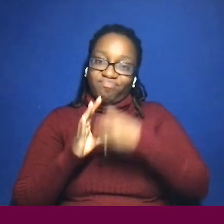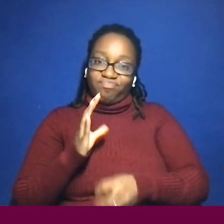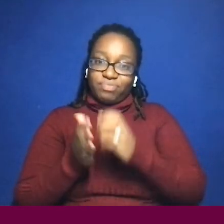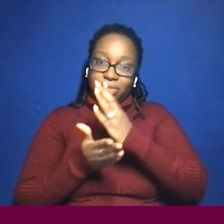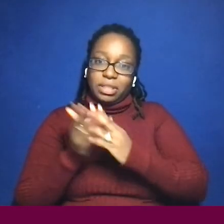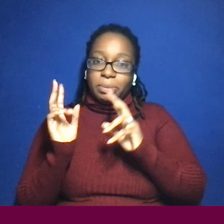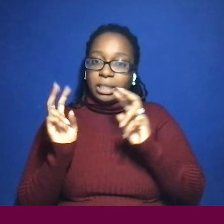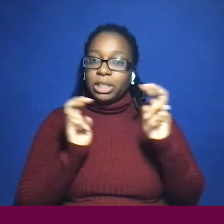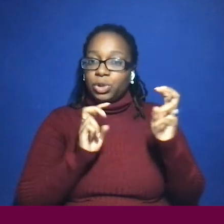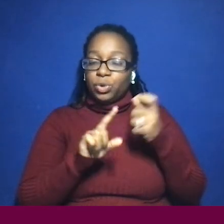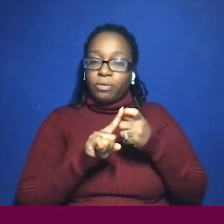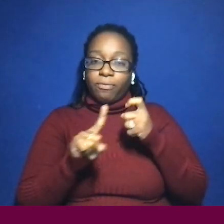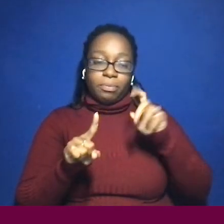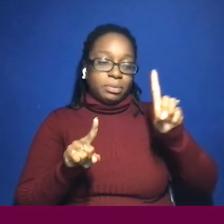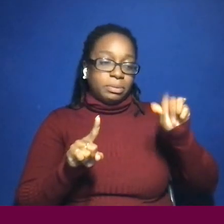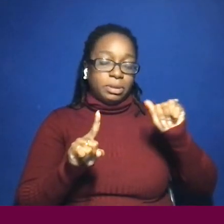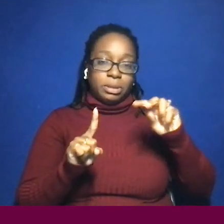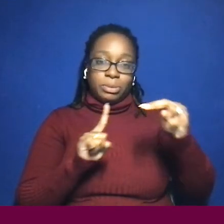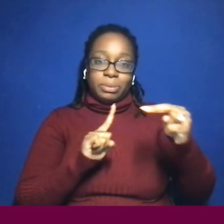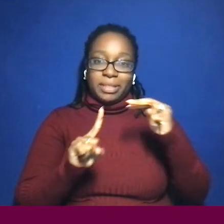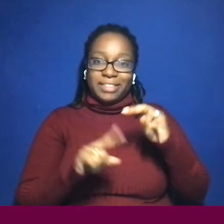issues from a disability perspective. Sheri Fink: